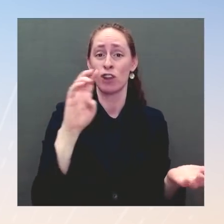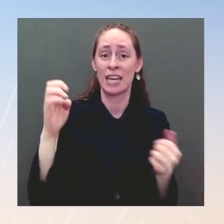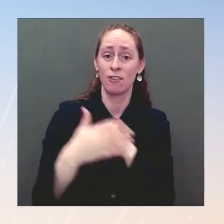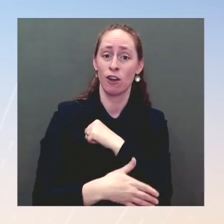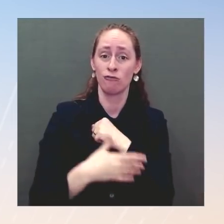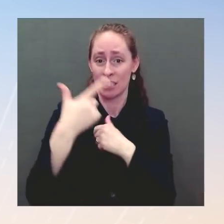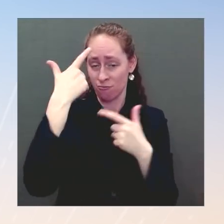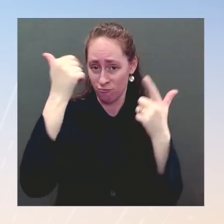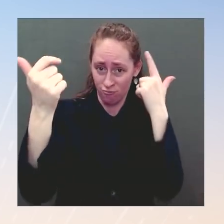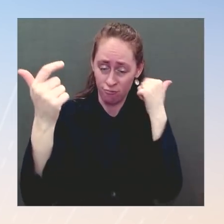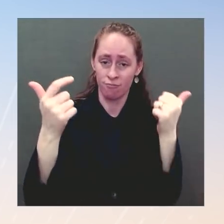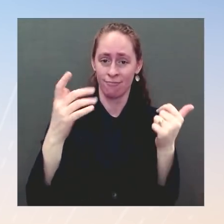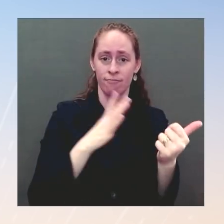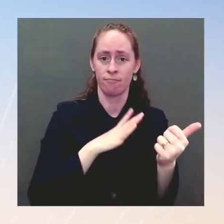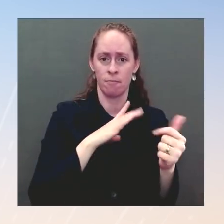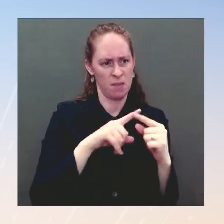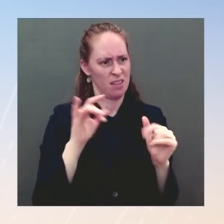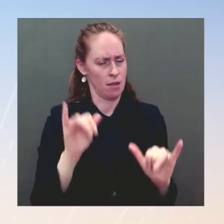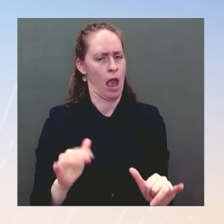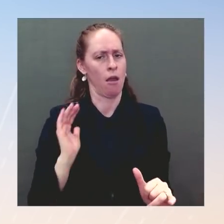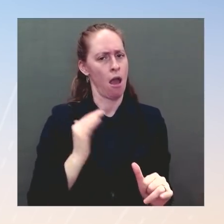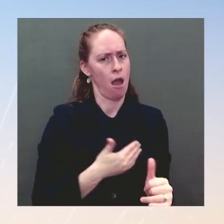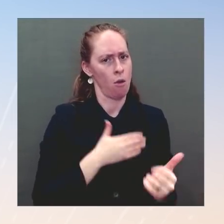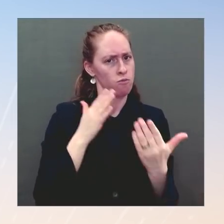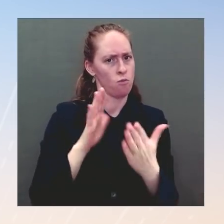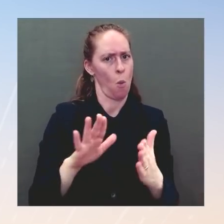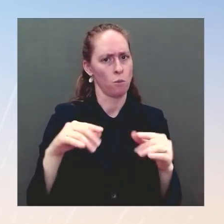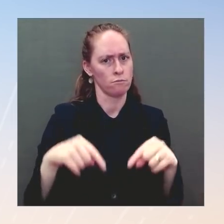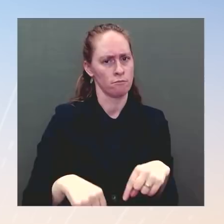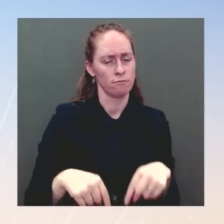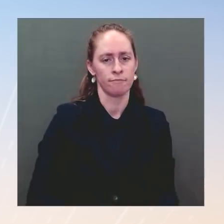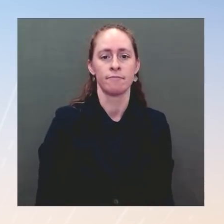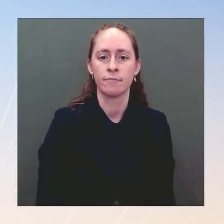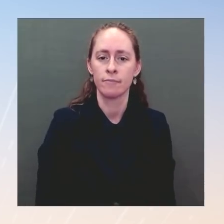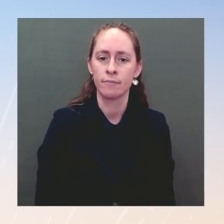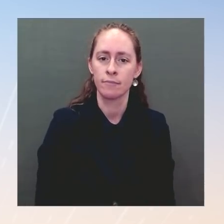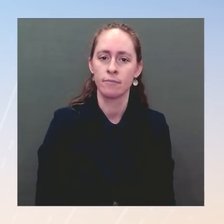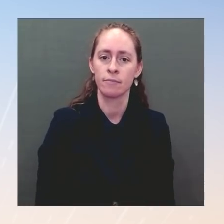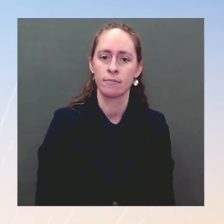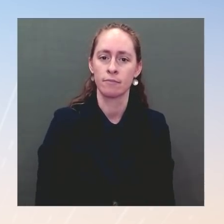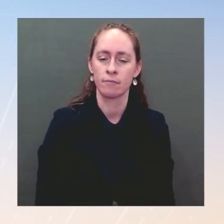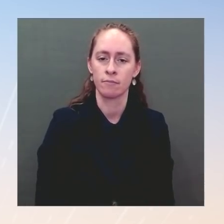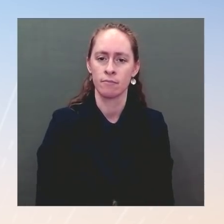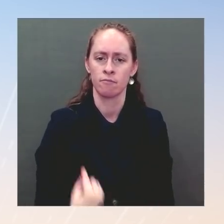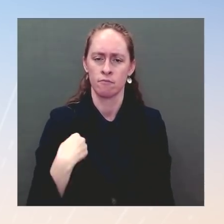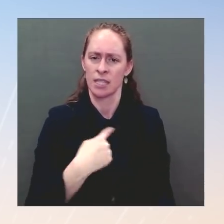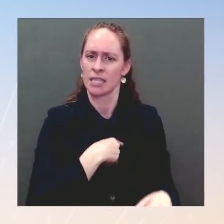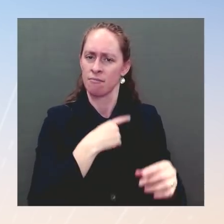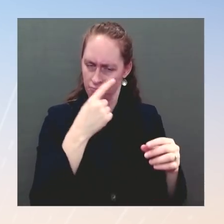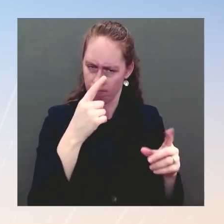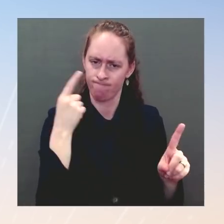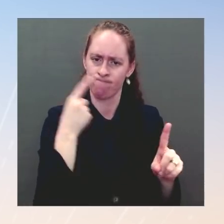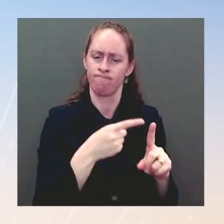to respond with strong sanctions, to start high and build from there. And that is what we will continue to do if he escalates.